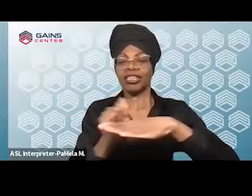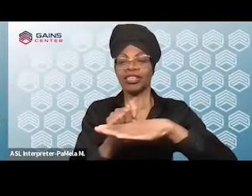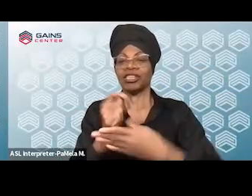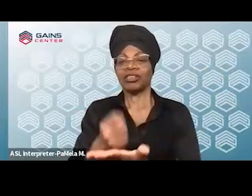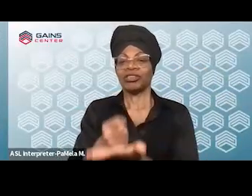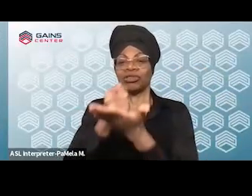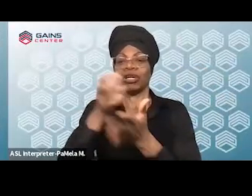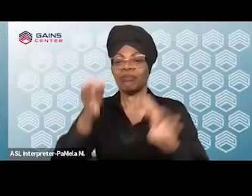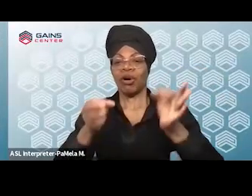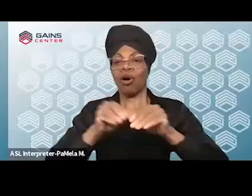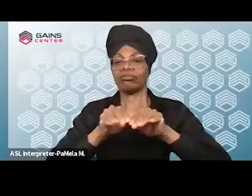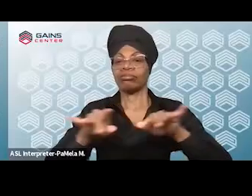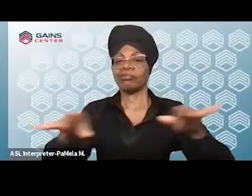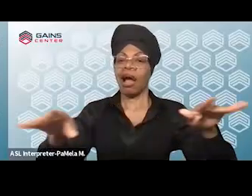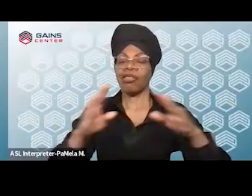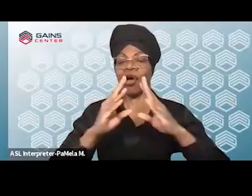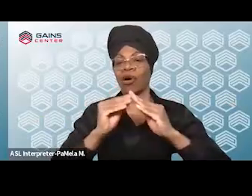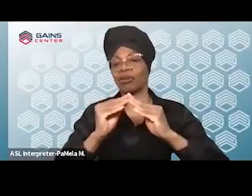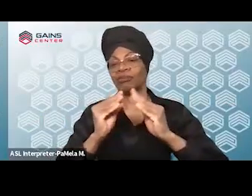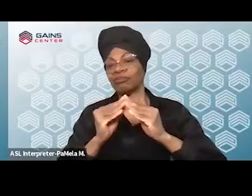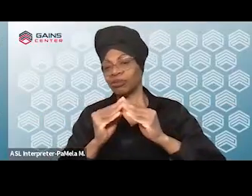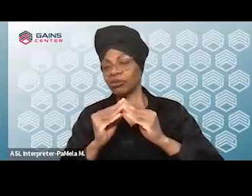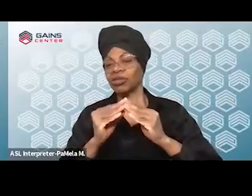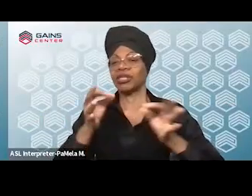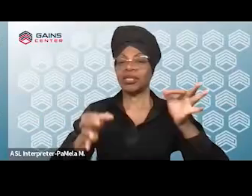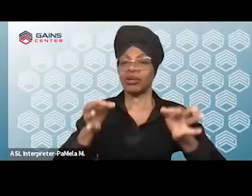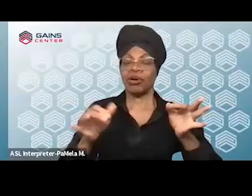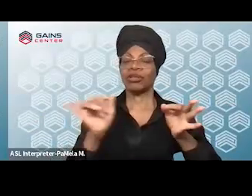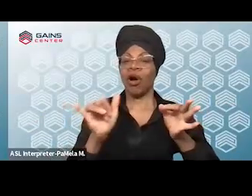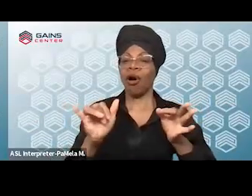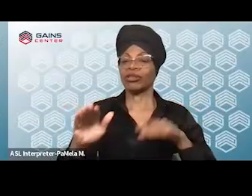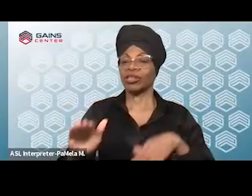community corrections, child welfare, and clinical systems.